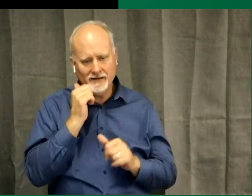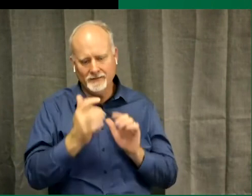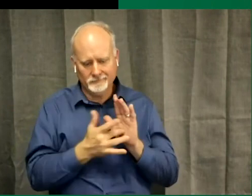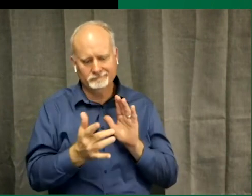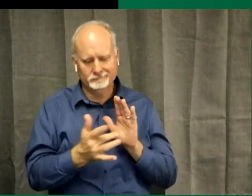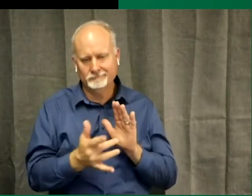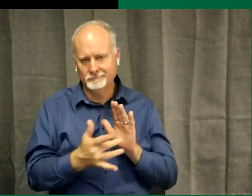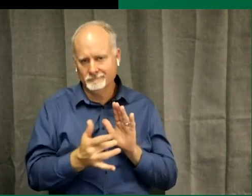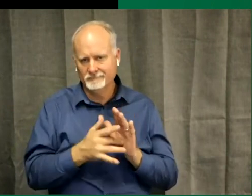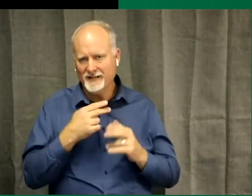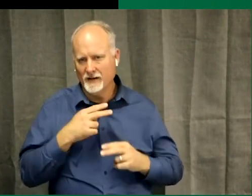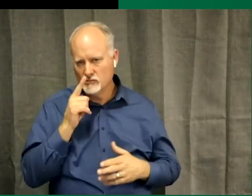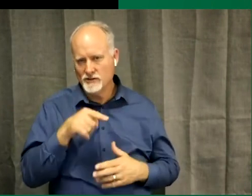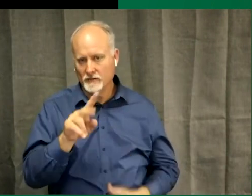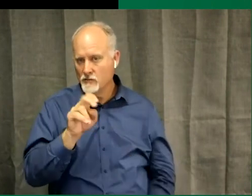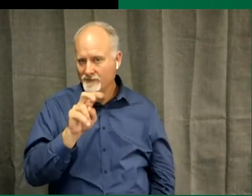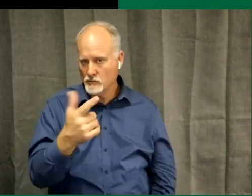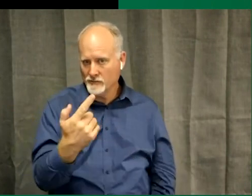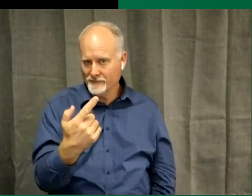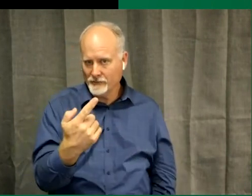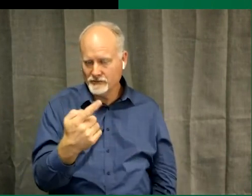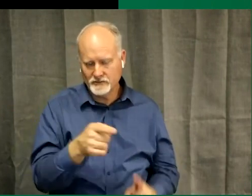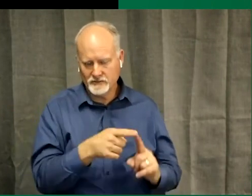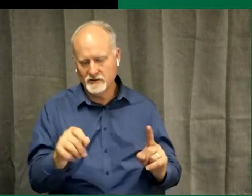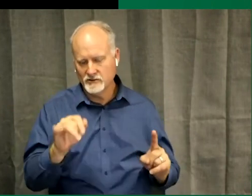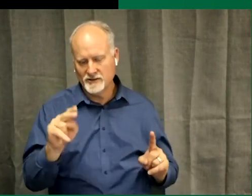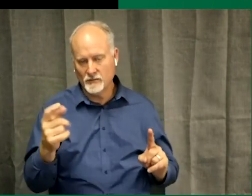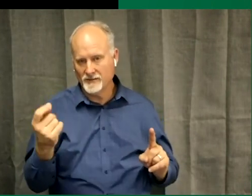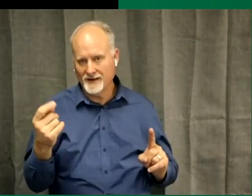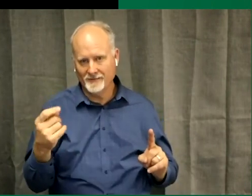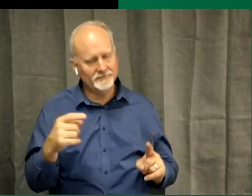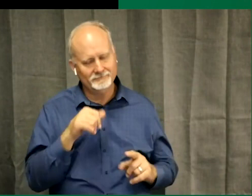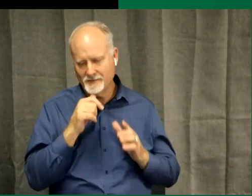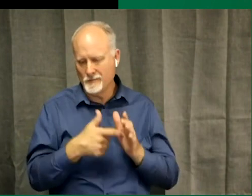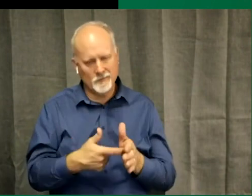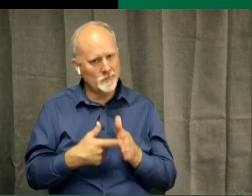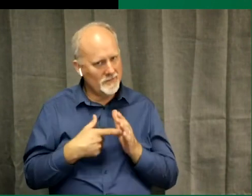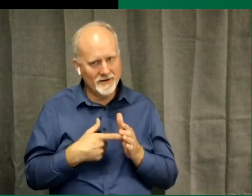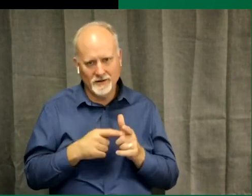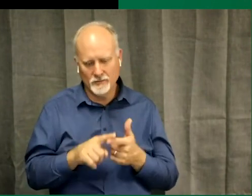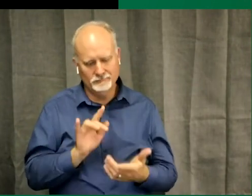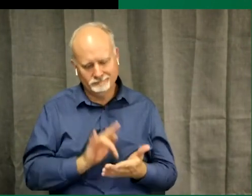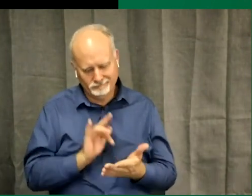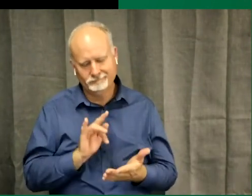beginning november 21st through january 11th you are not required to participate in daily health